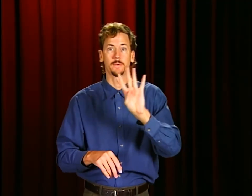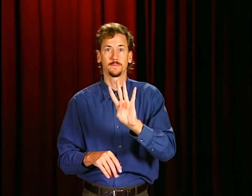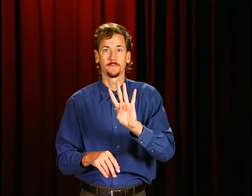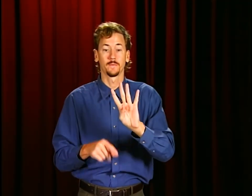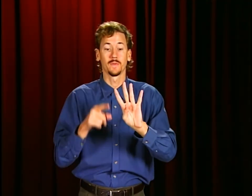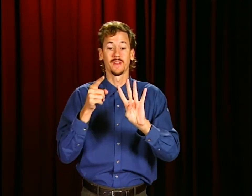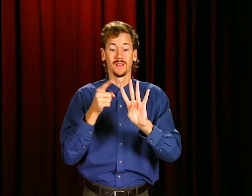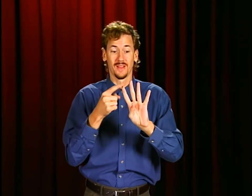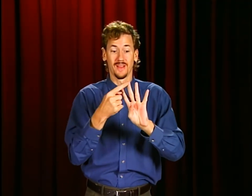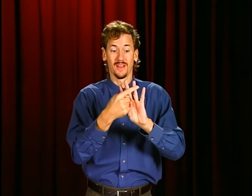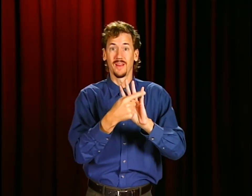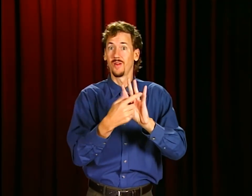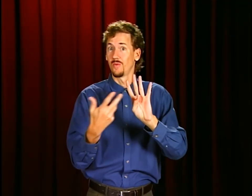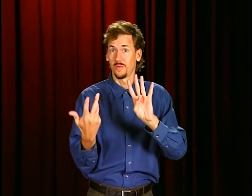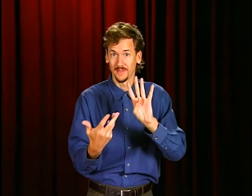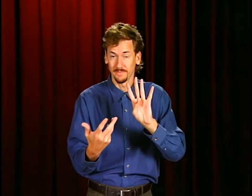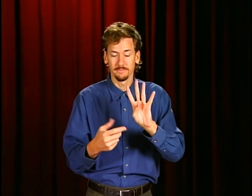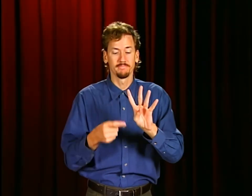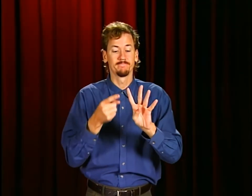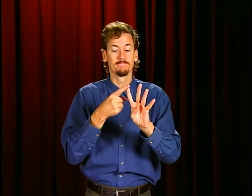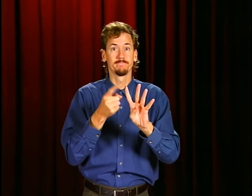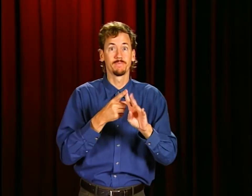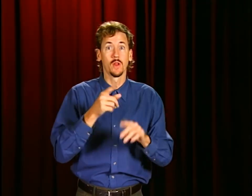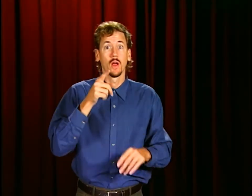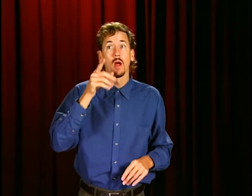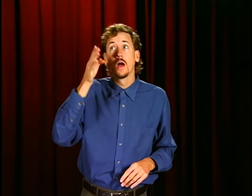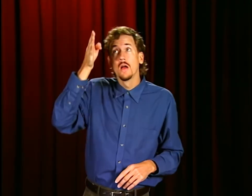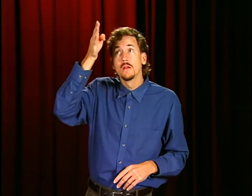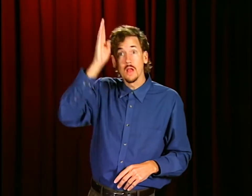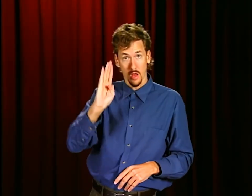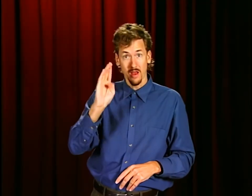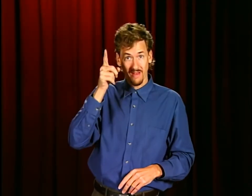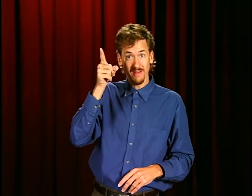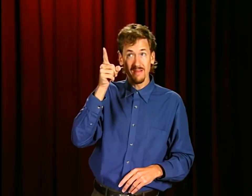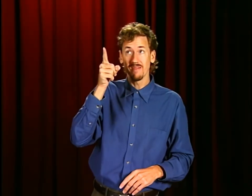BUT, BUT, BUT, UH, I WANT YOU GUYS ALL TO TRUST ME.